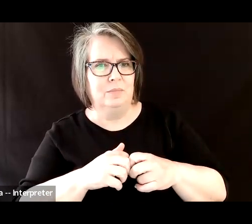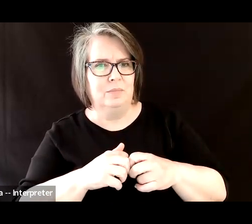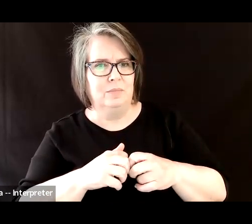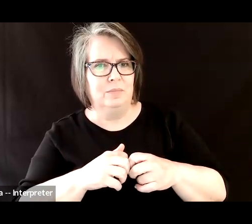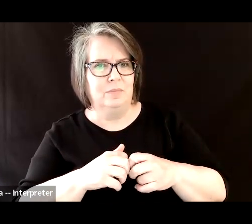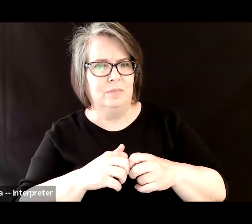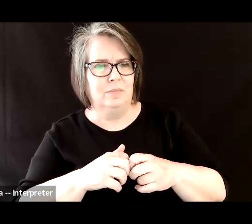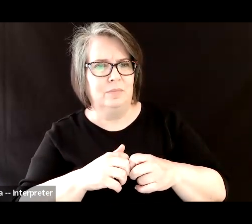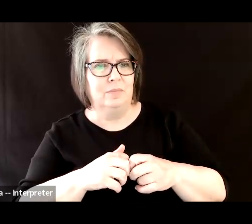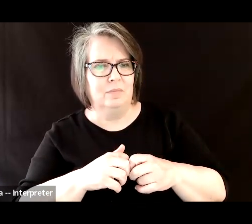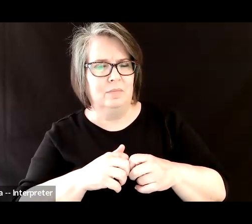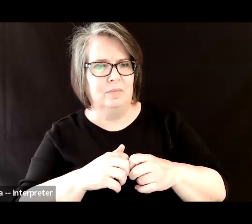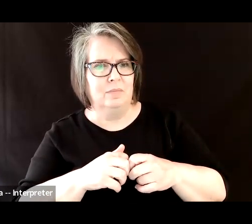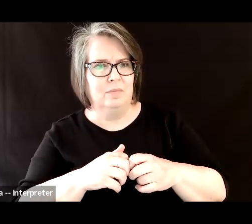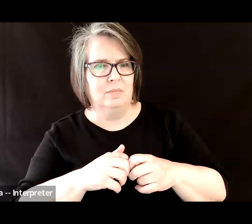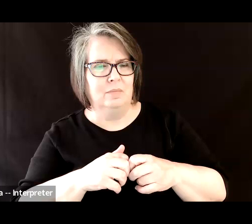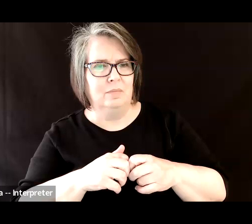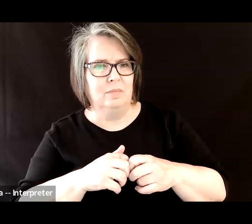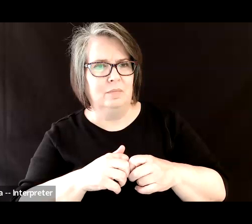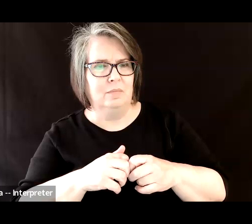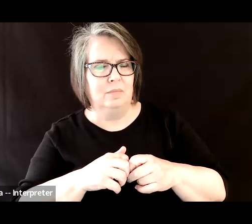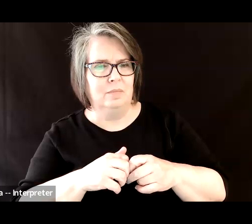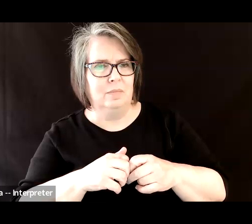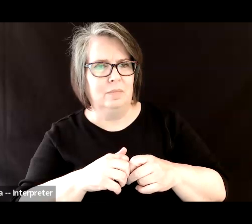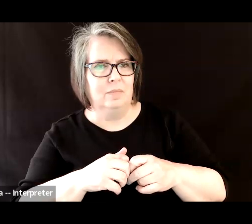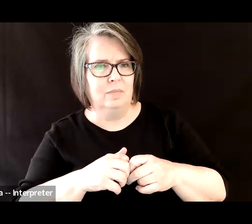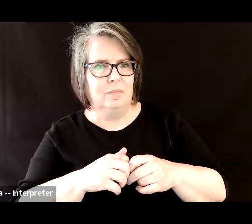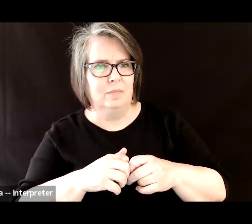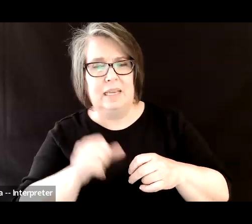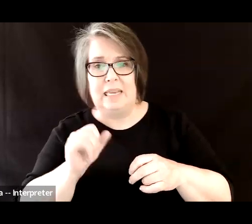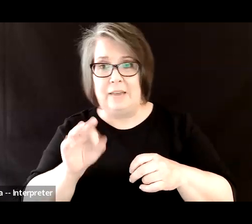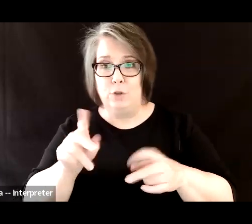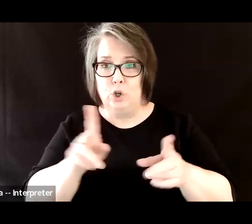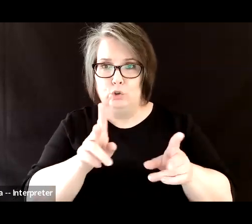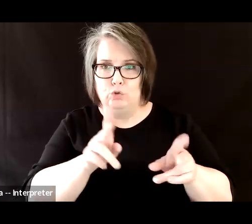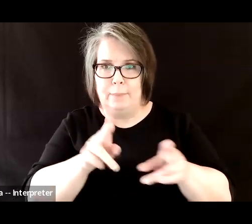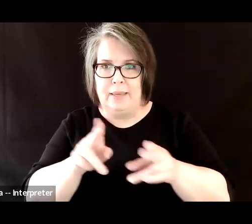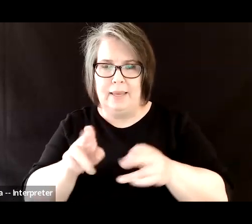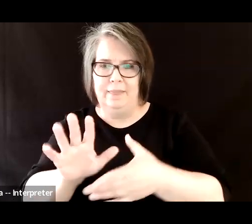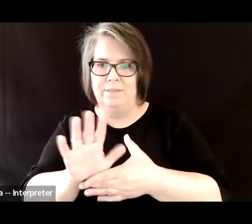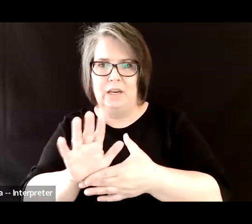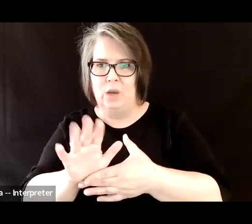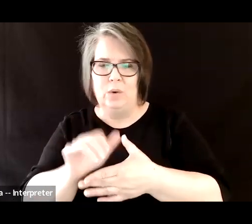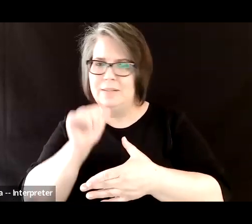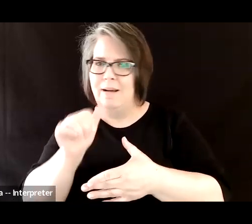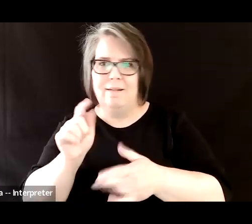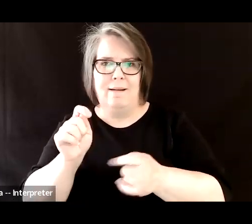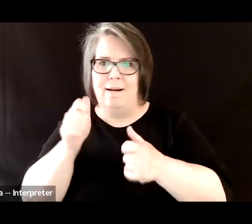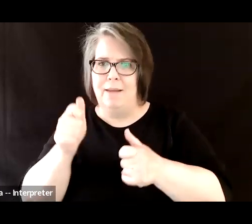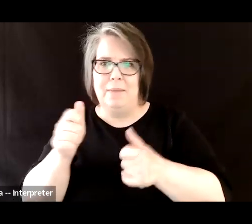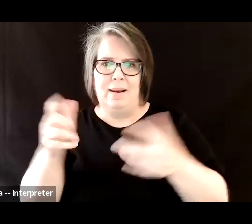automatically resync if you are trimming or cutting the video.